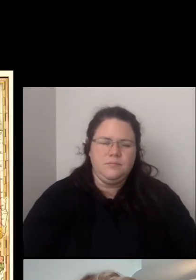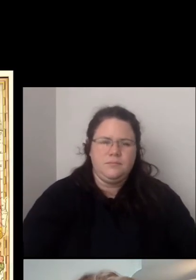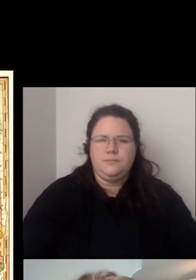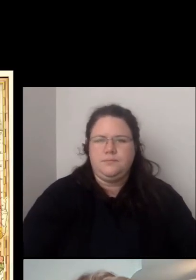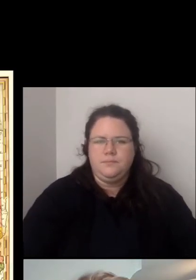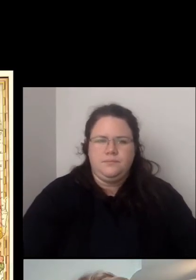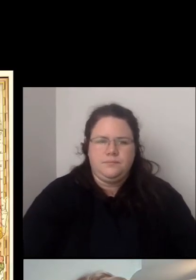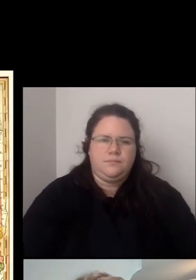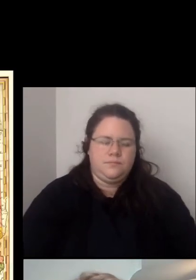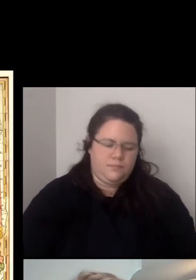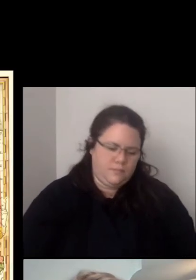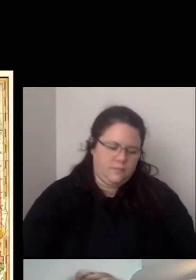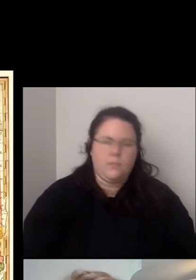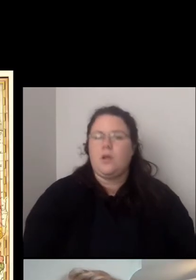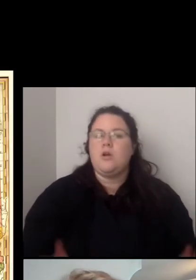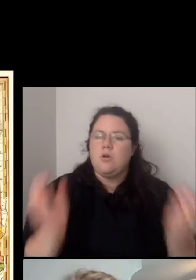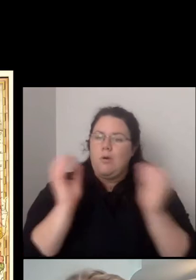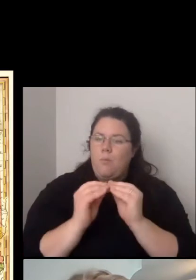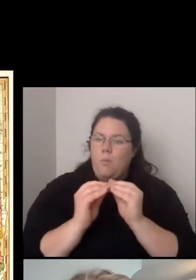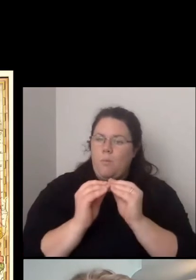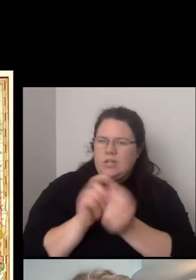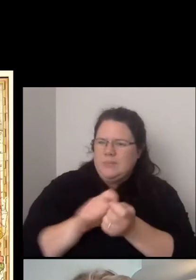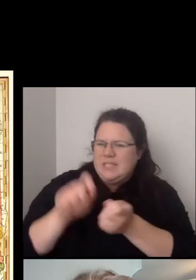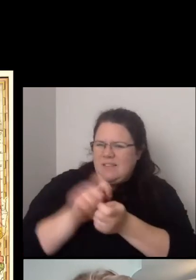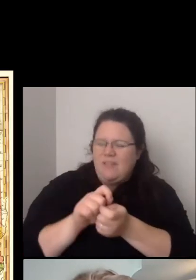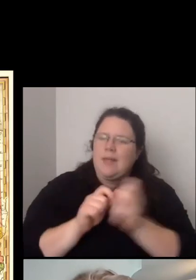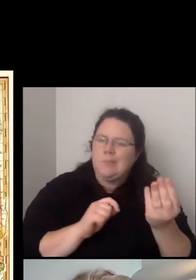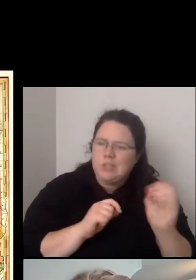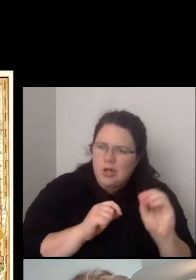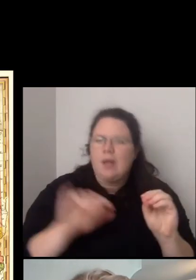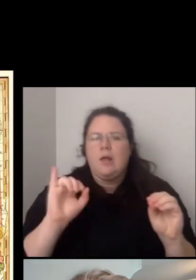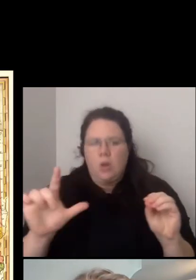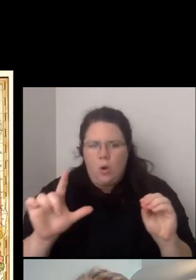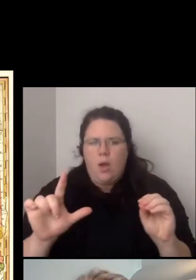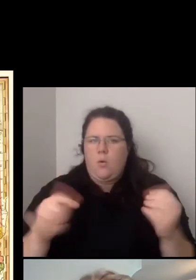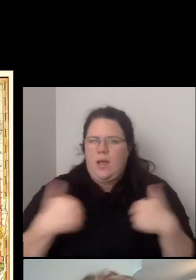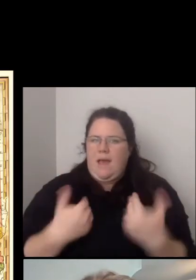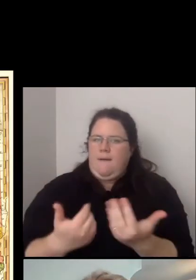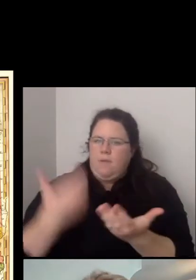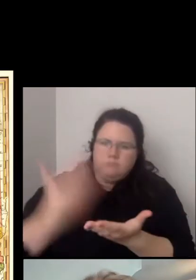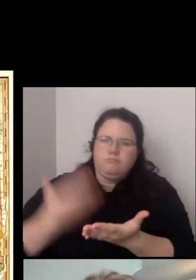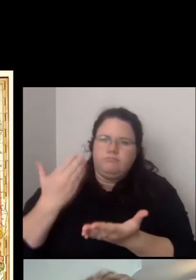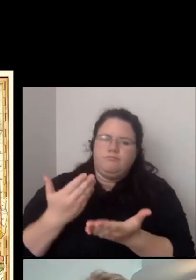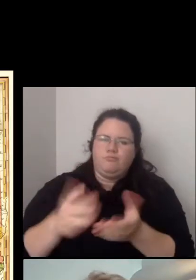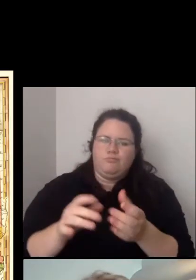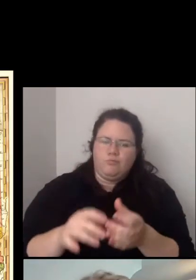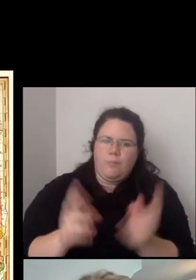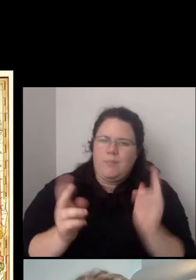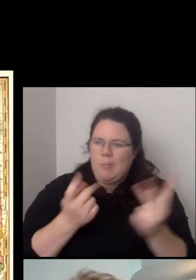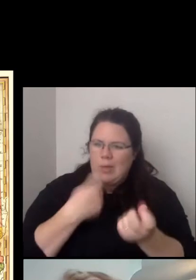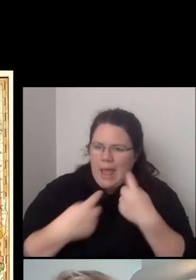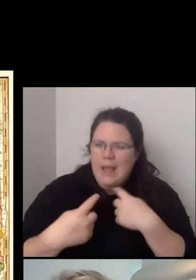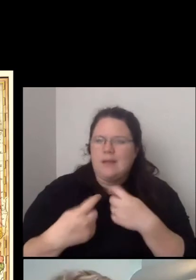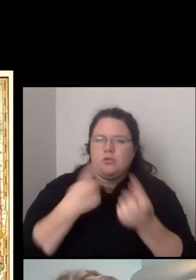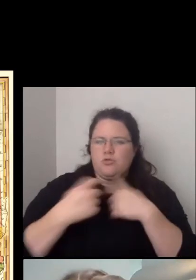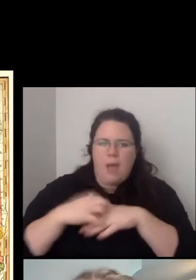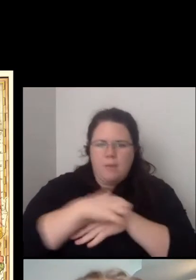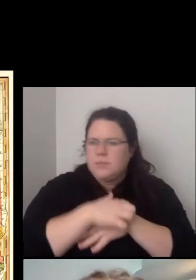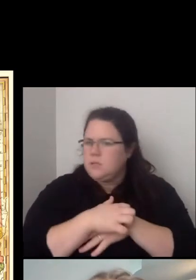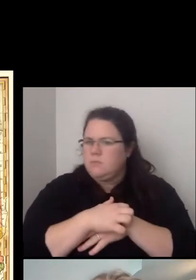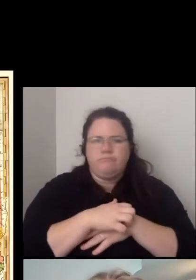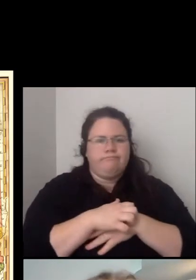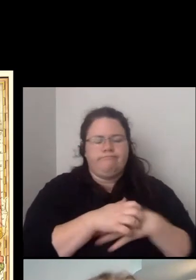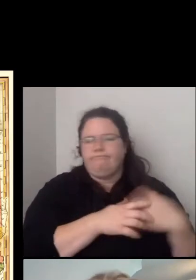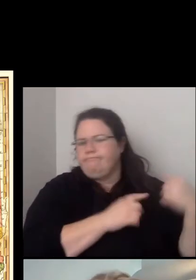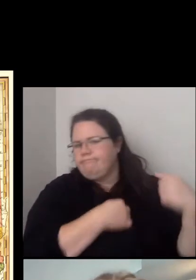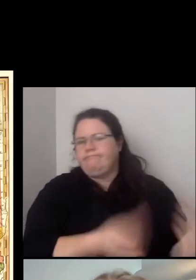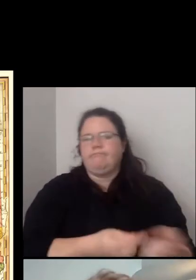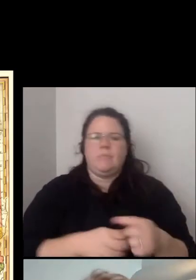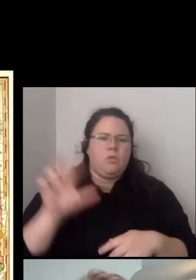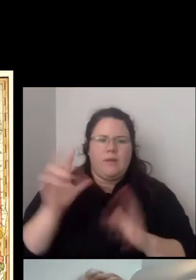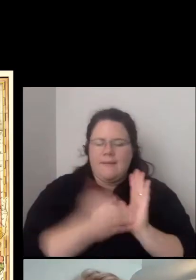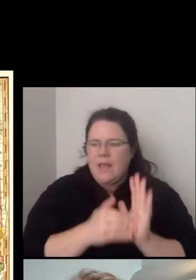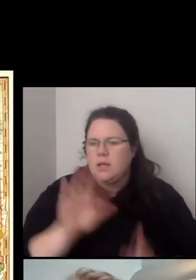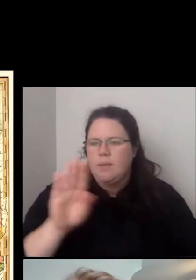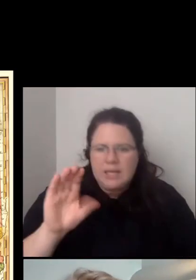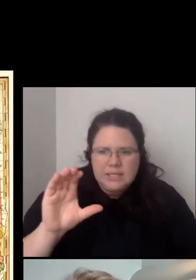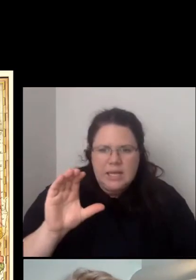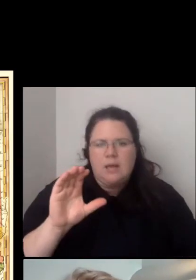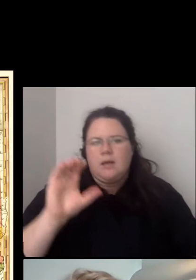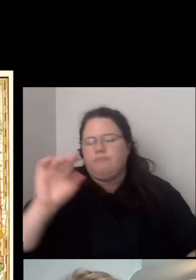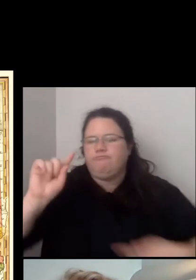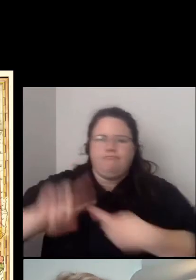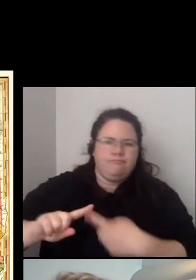And more specifically in Missouri and Illinois, we have evidence for consistent wild grape consumption all throughout time, from 3,000 BC up to AD 400 and past.